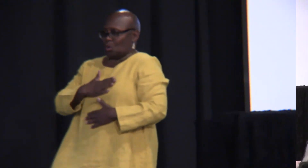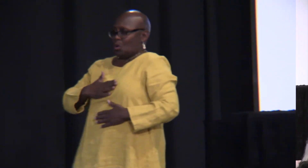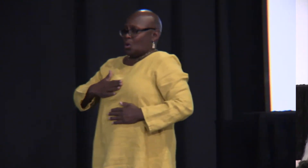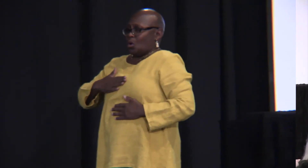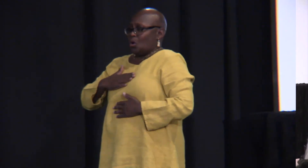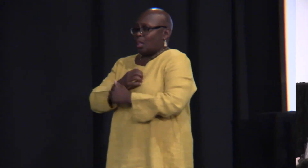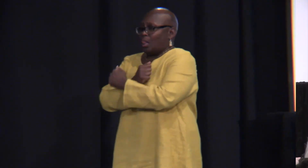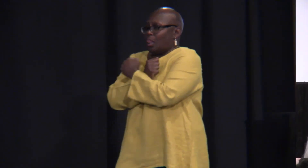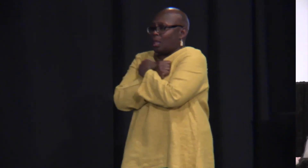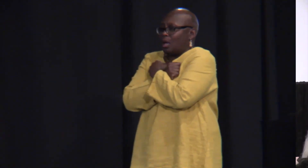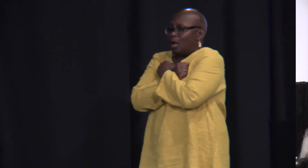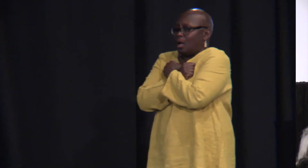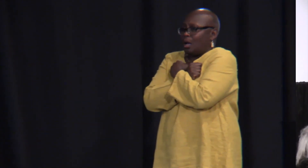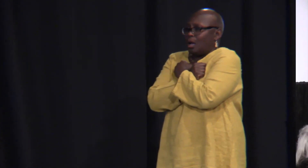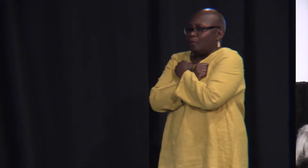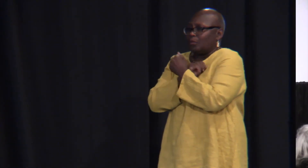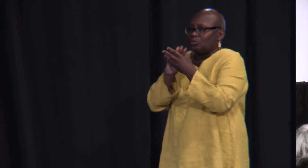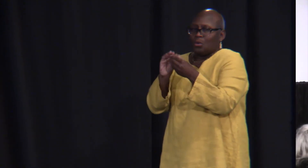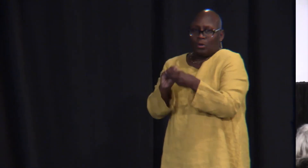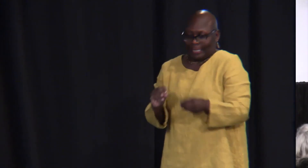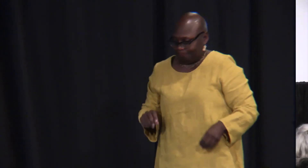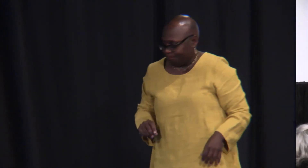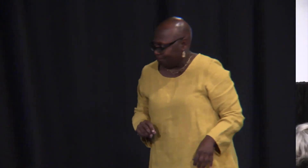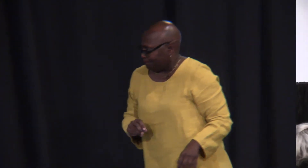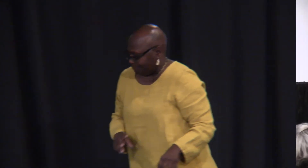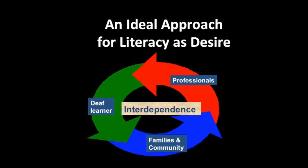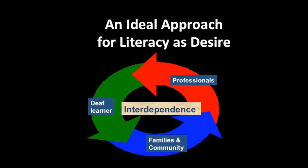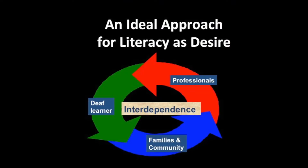absorbing everything around them.